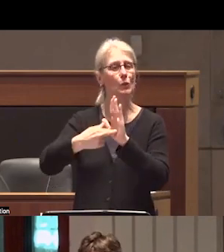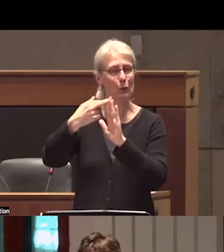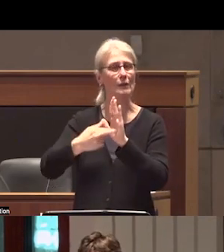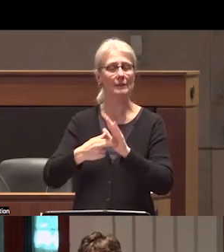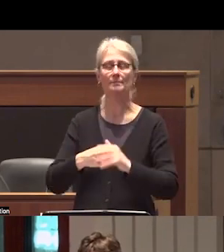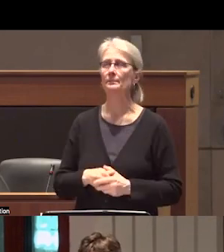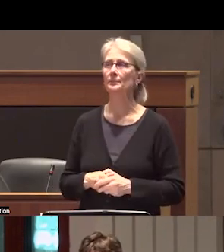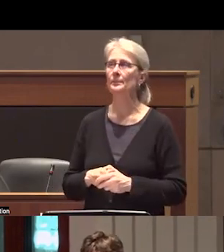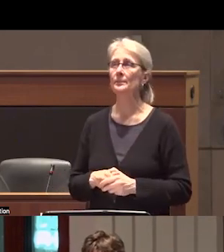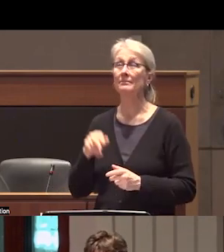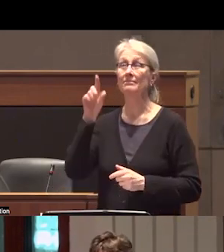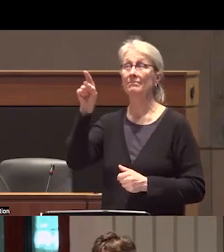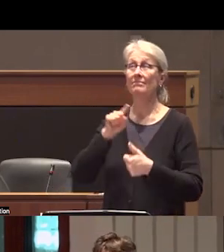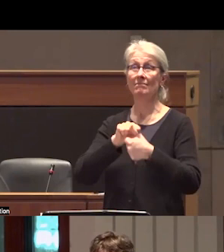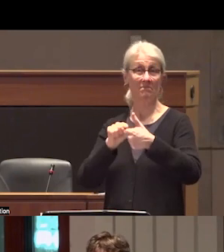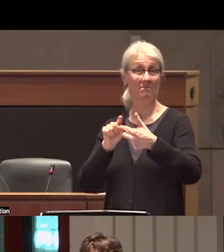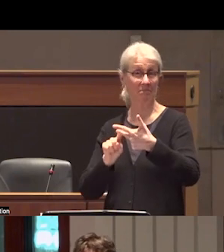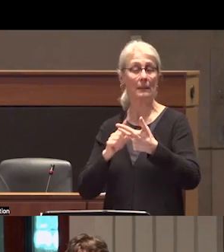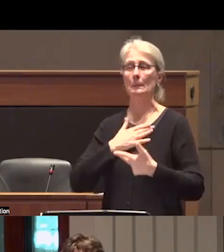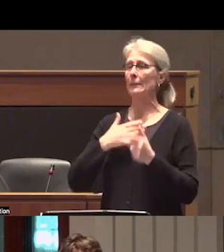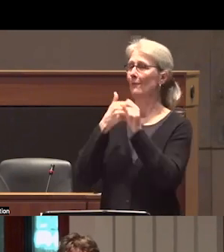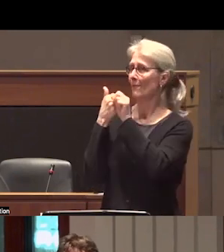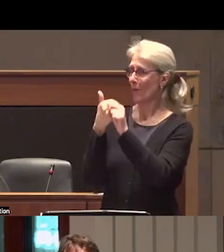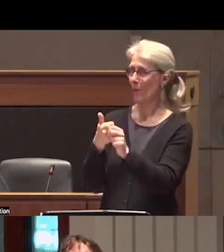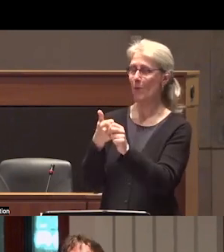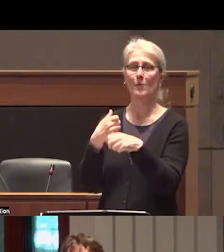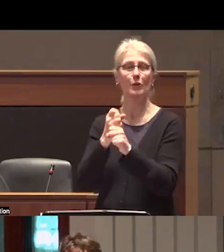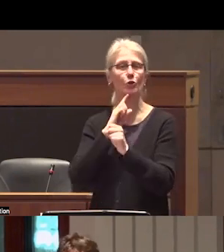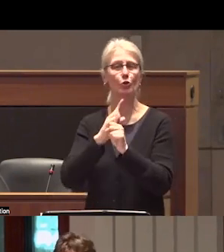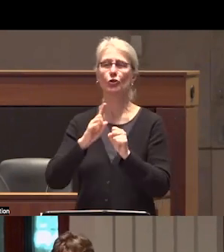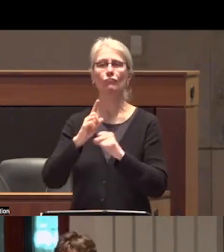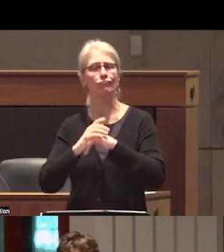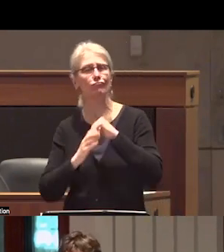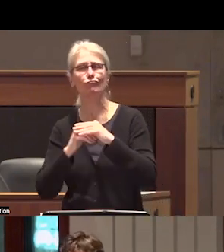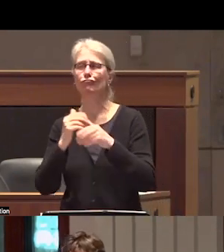we ask you follow these guidelines to make this discussion as safe and as inclusive as we can